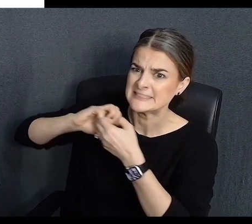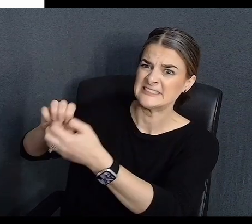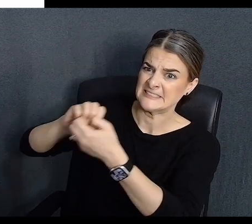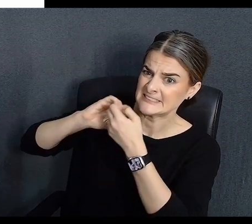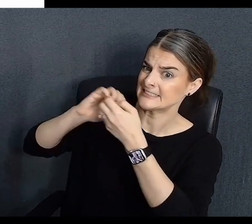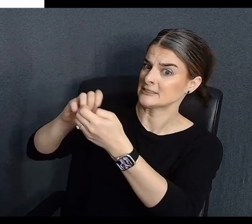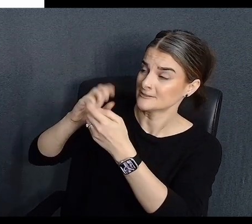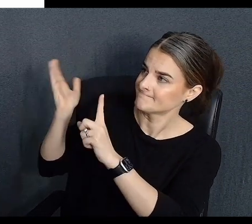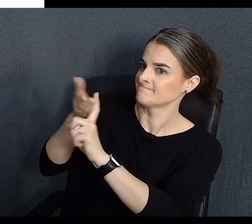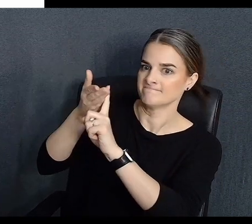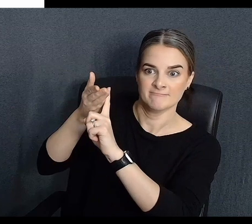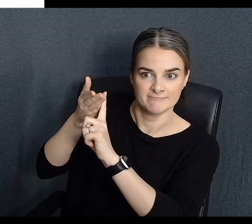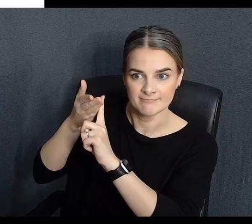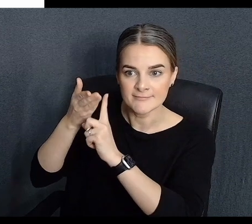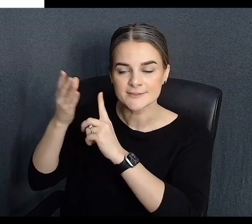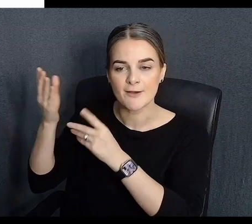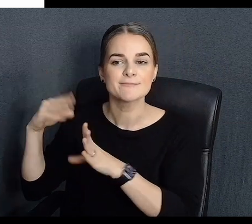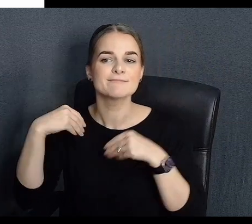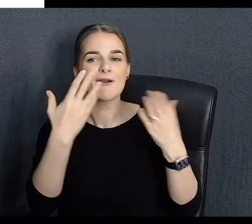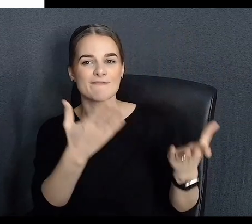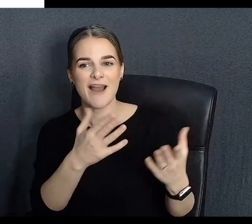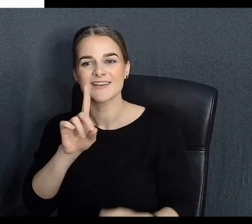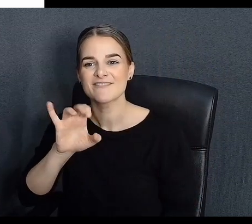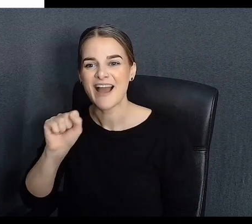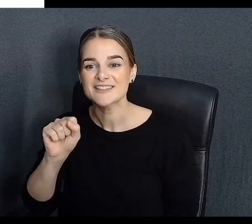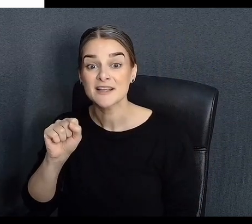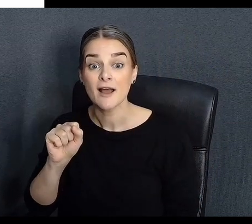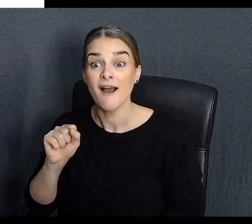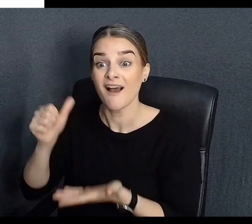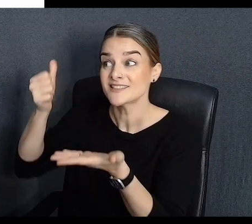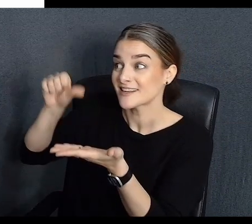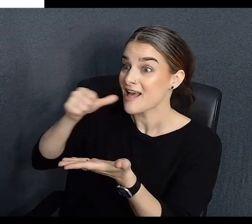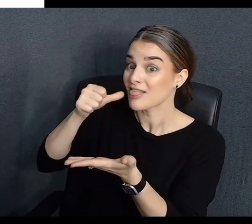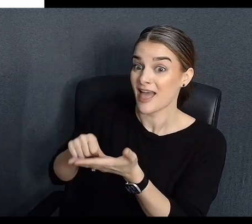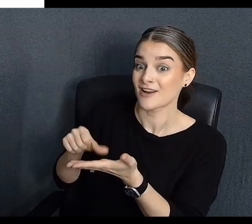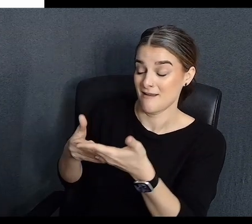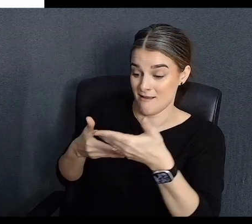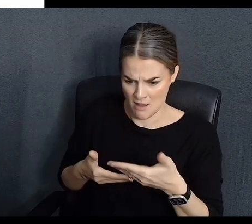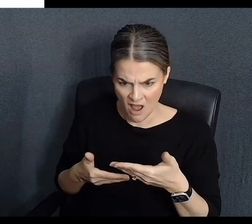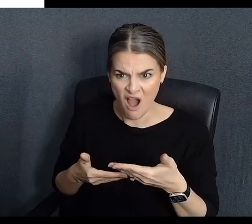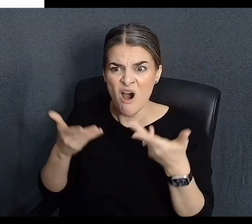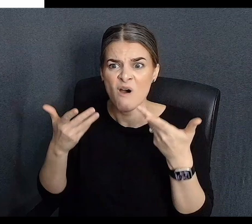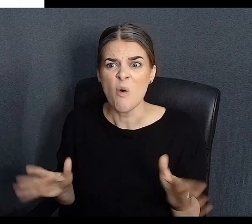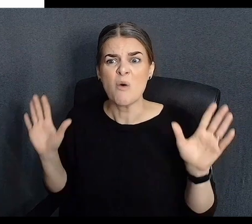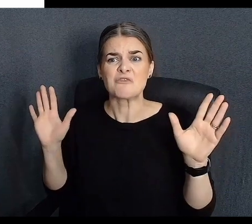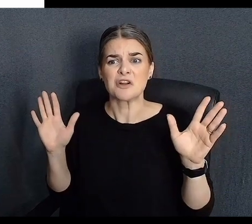to get that person a device. Just because we get a denial letter doesn't mean it's over. Usually, in a lot of cases, we can just